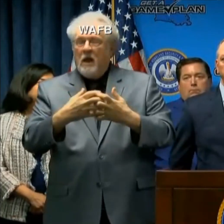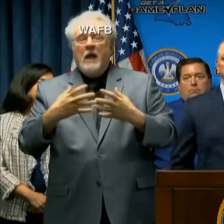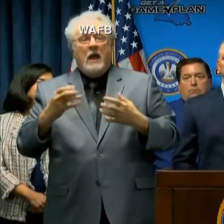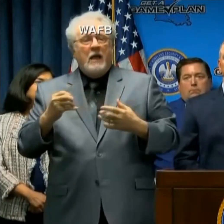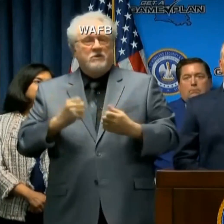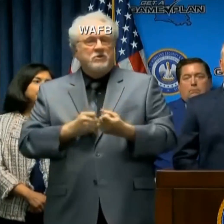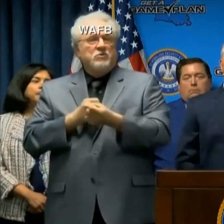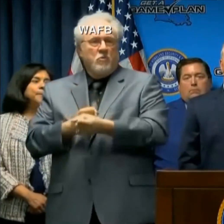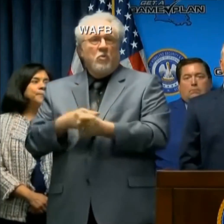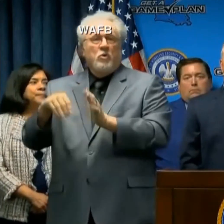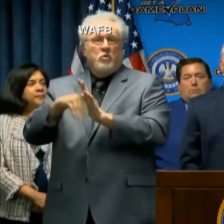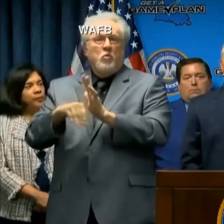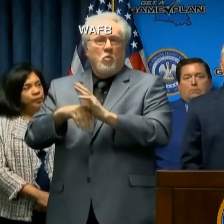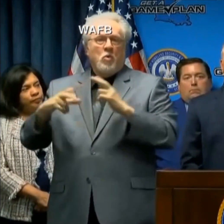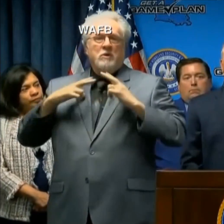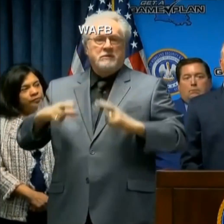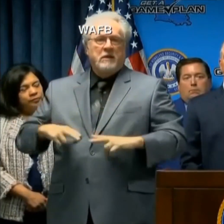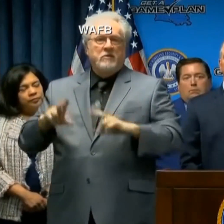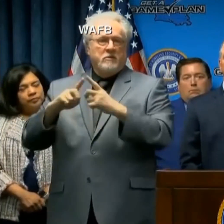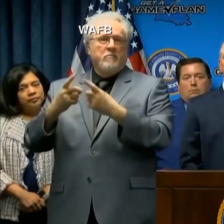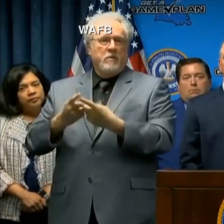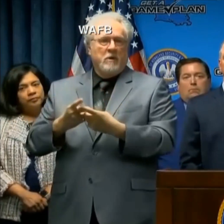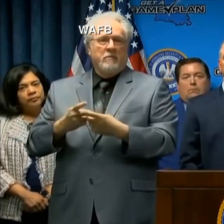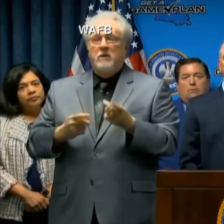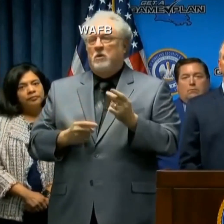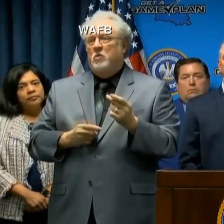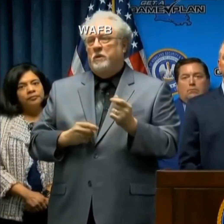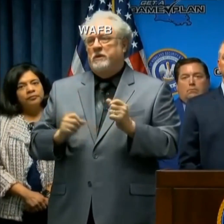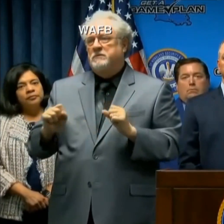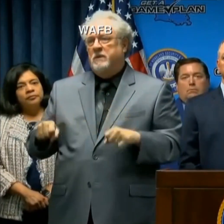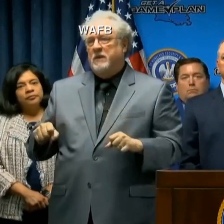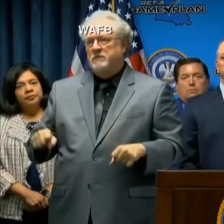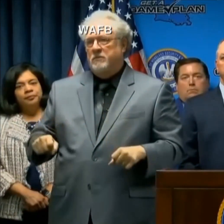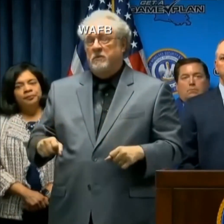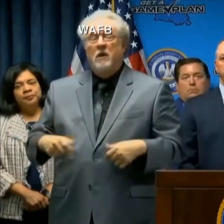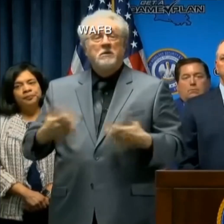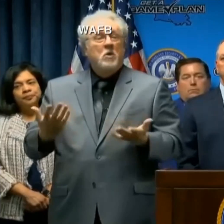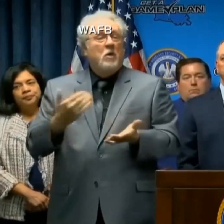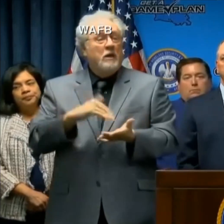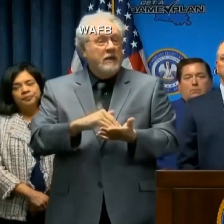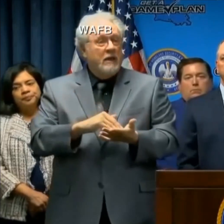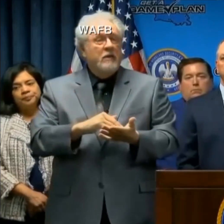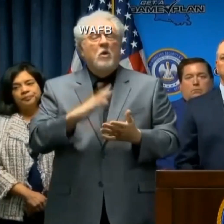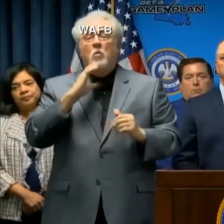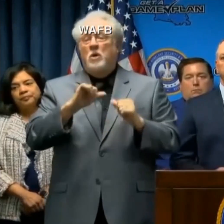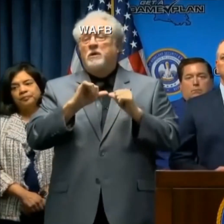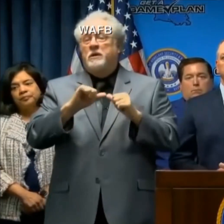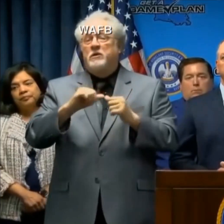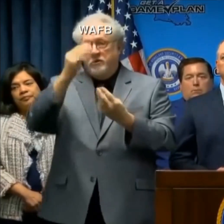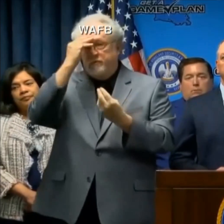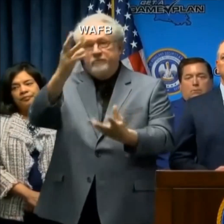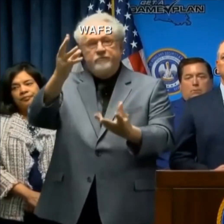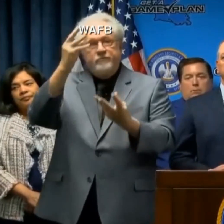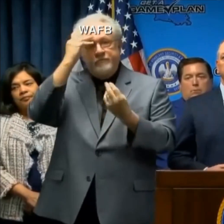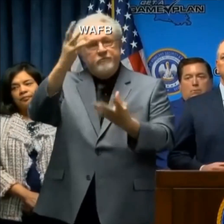support of the New Orleans health department as quickly as possible and so again we will continue to update the public as the governor is said and as we